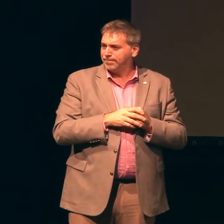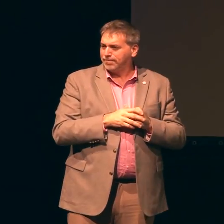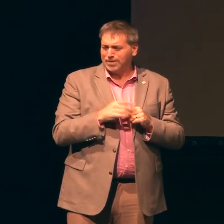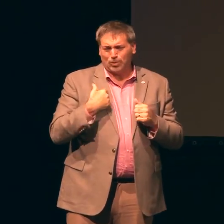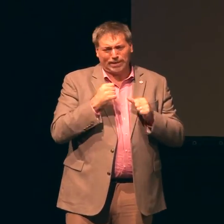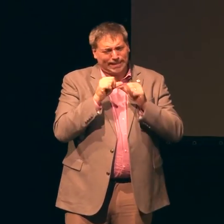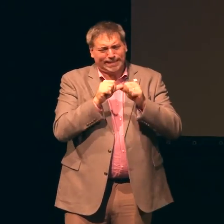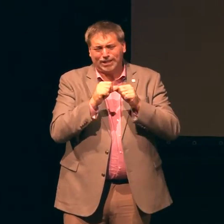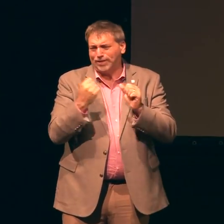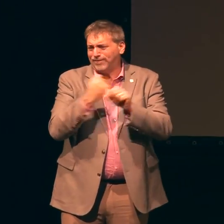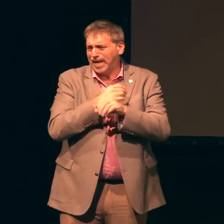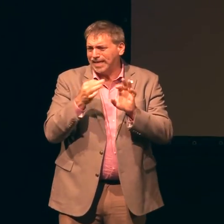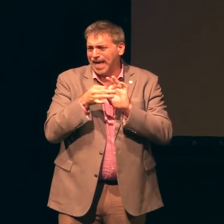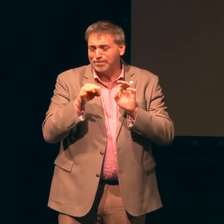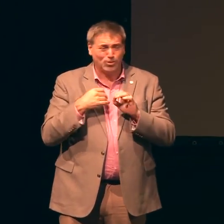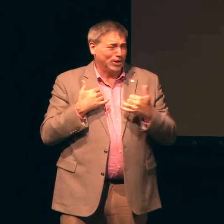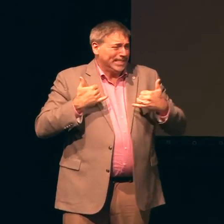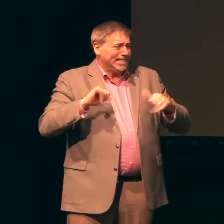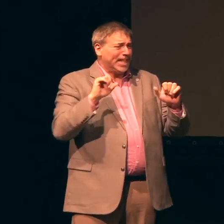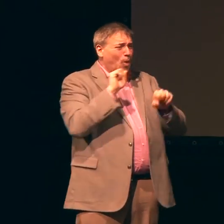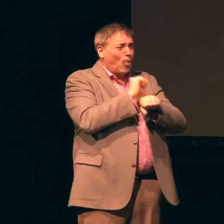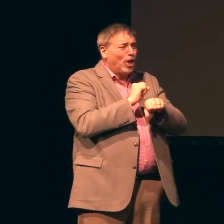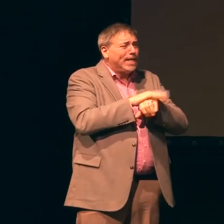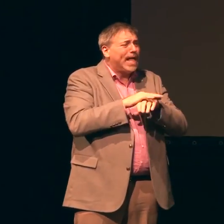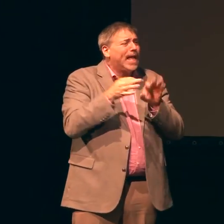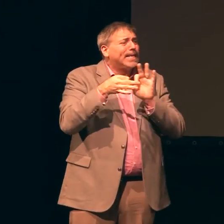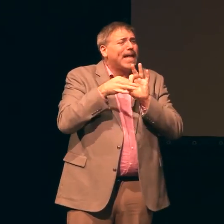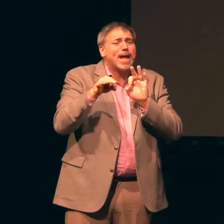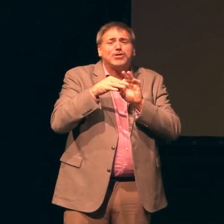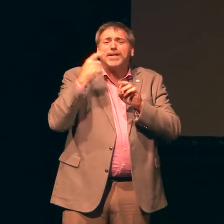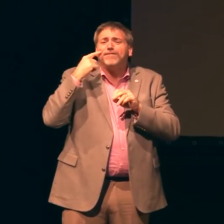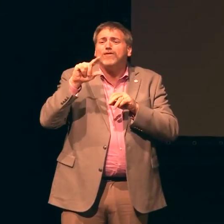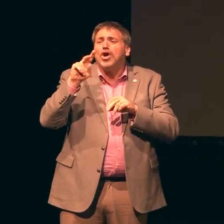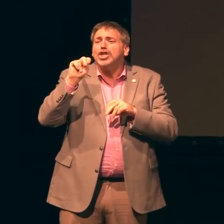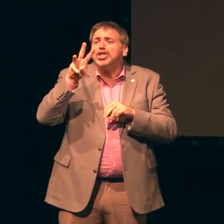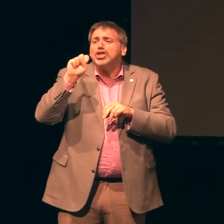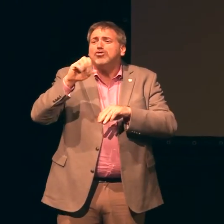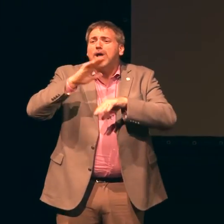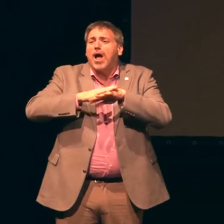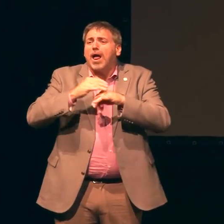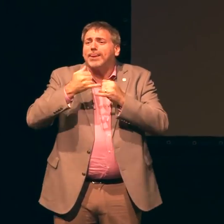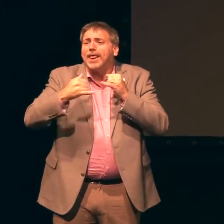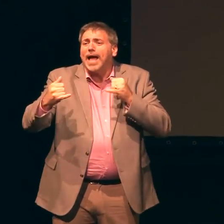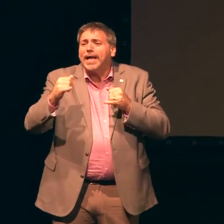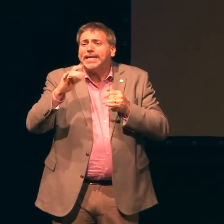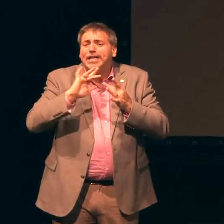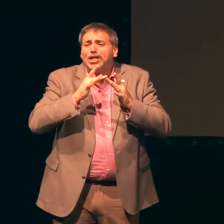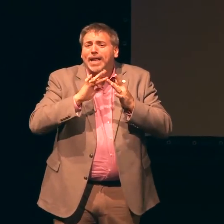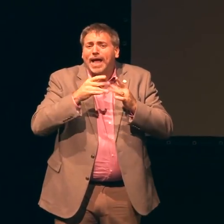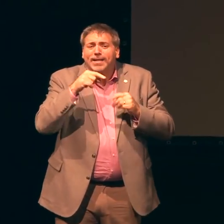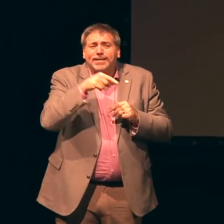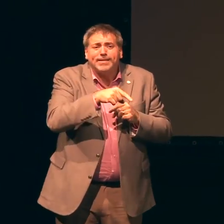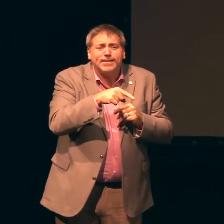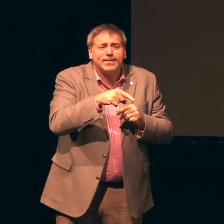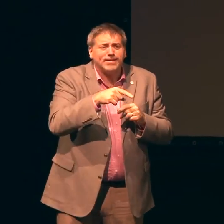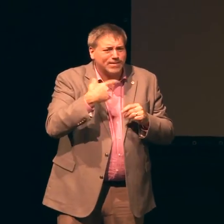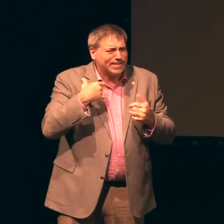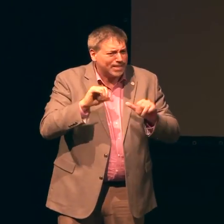to do that for us, we have to be the ones to fight. We fought for captioning, we are still working on cappinging for the news online in the internet,